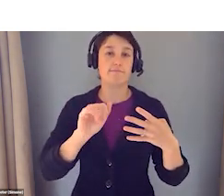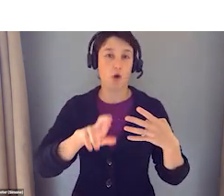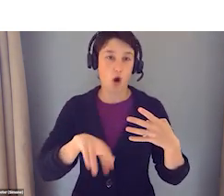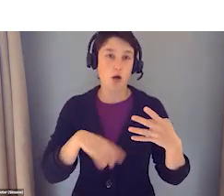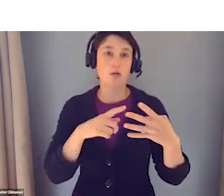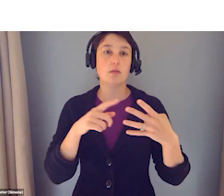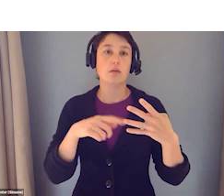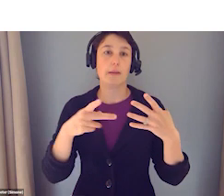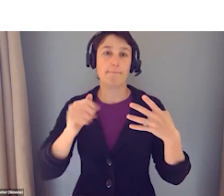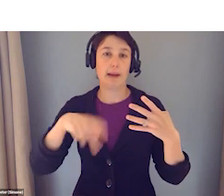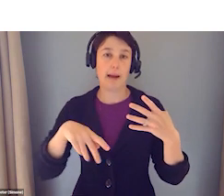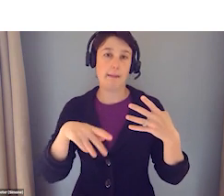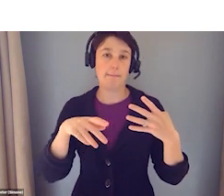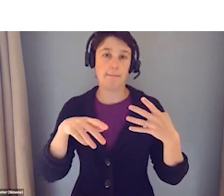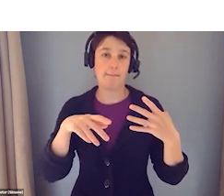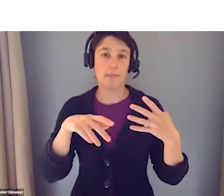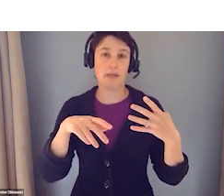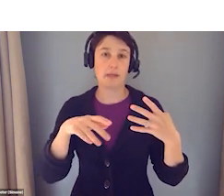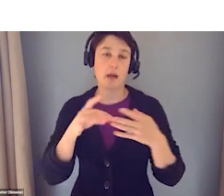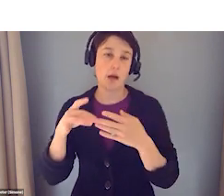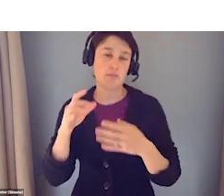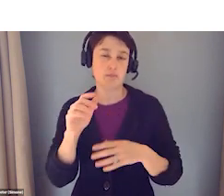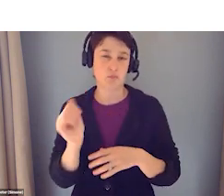as I'm sure you've heard a lot here today, and then the FTR.